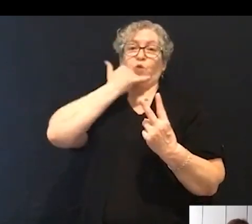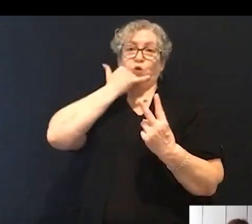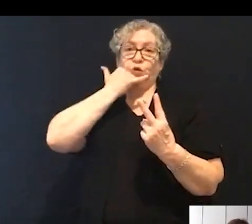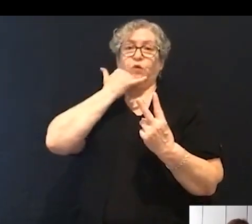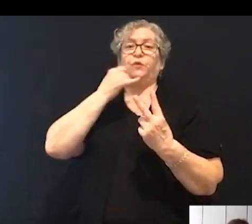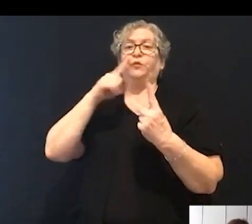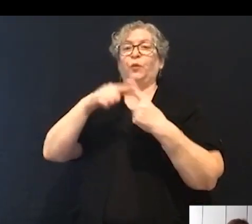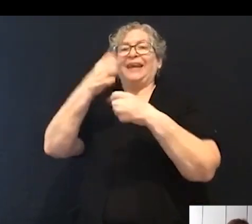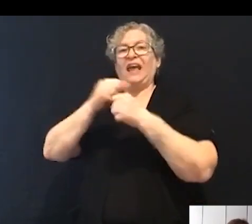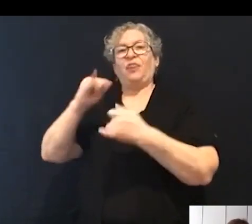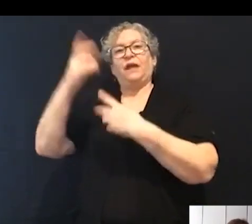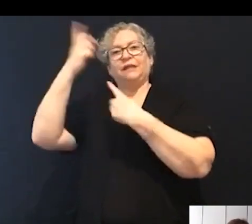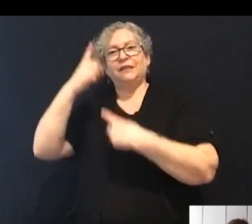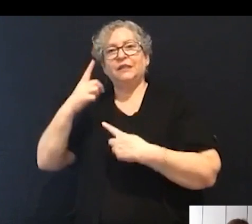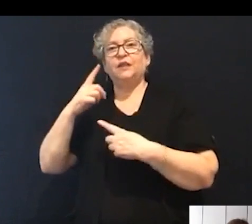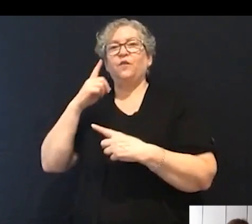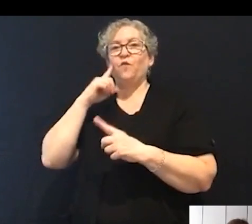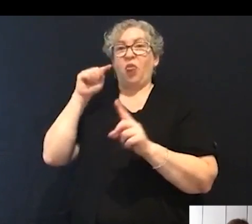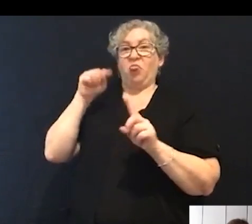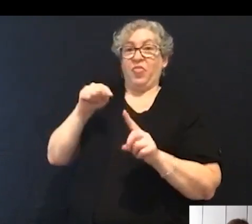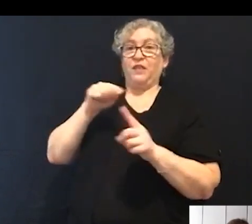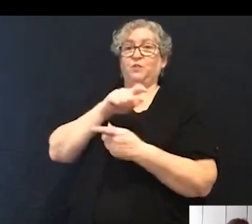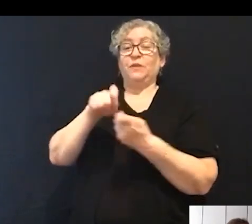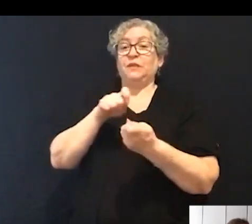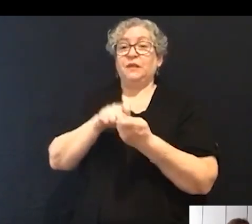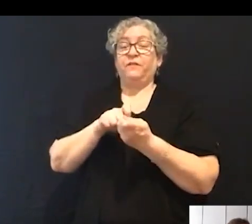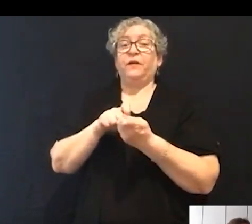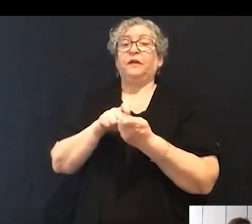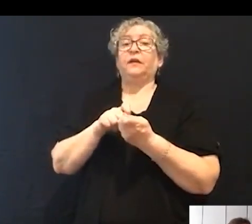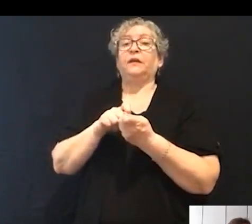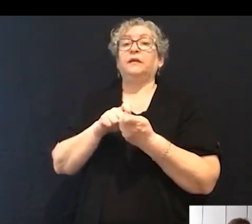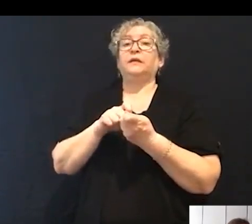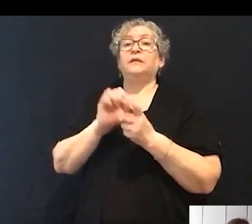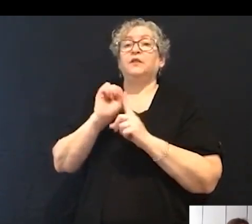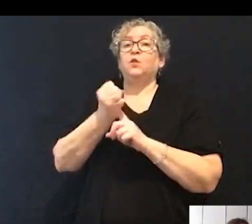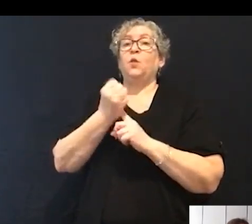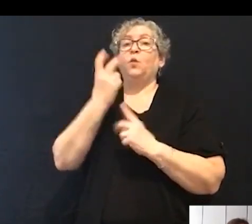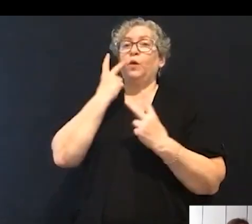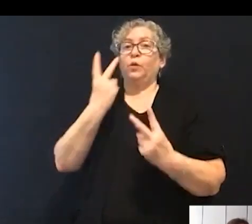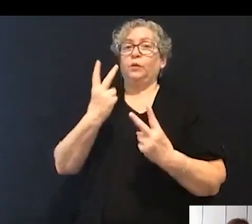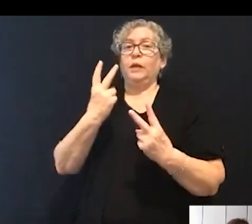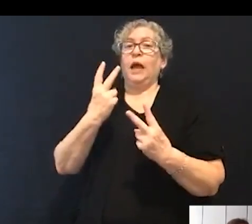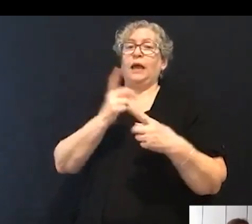In this specific case, we looked specifically at mutations in Exon 13.